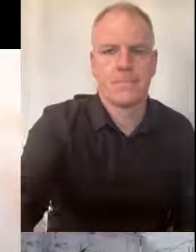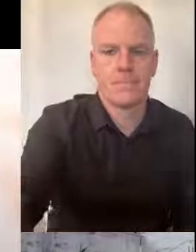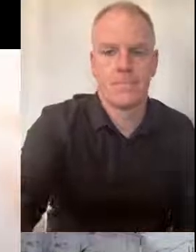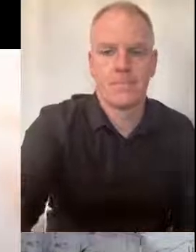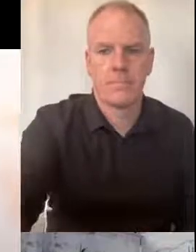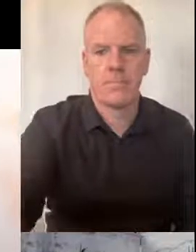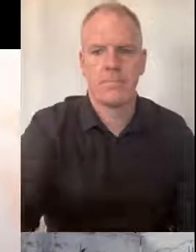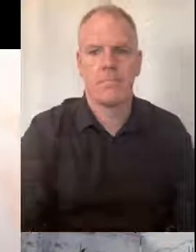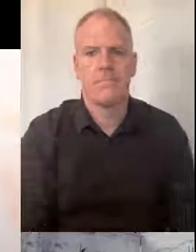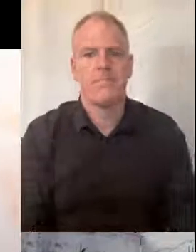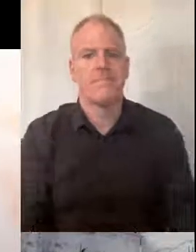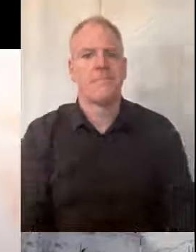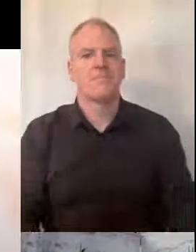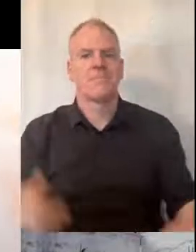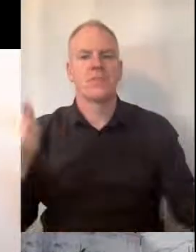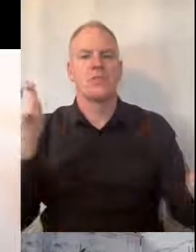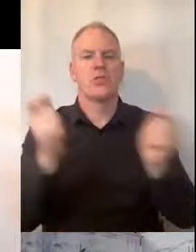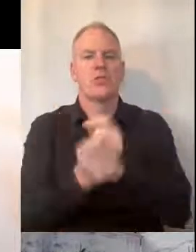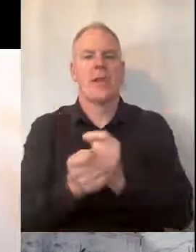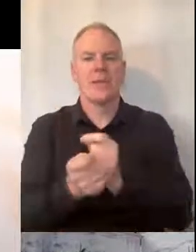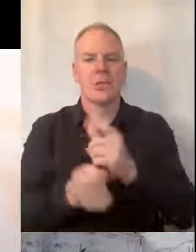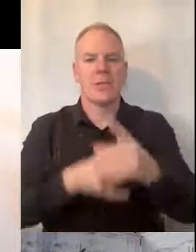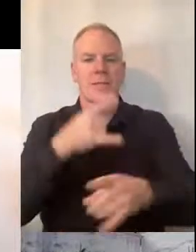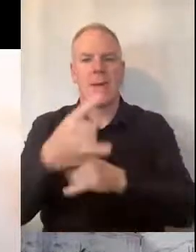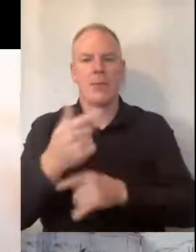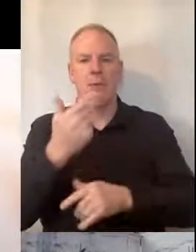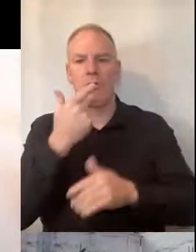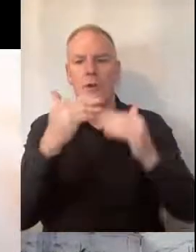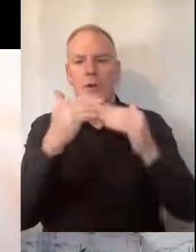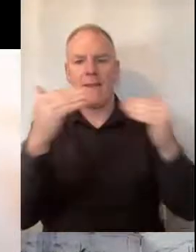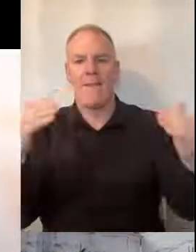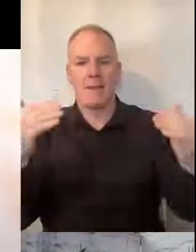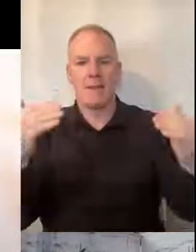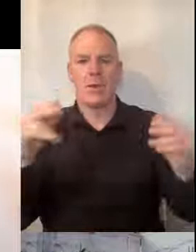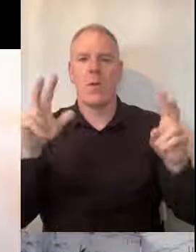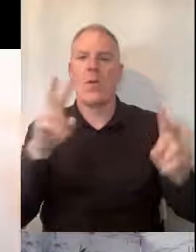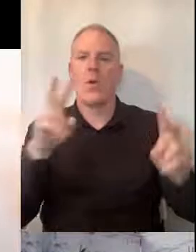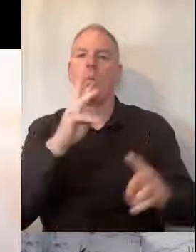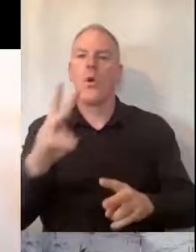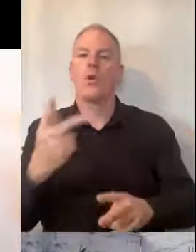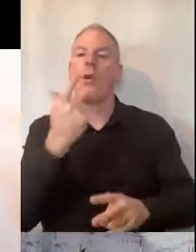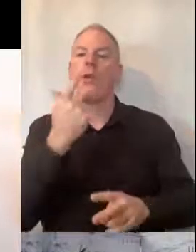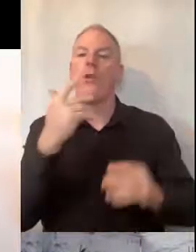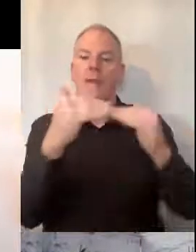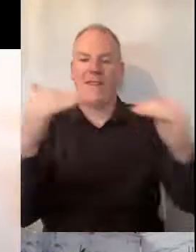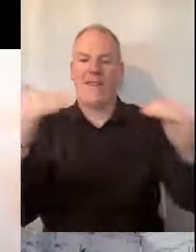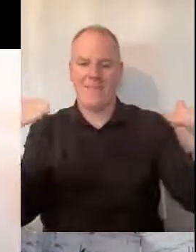OK, so the changing landscape of third level. I'm using the word third level. I know where you know I'm working.